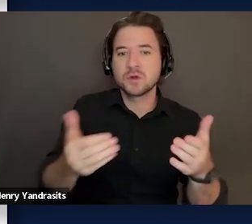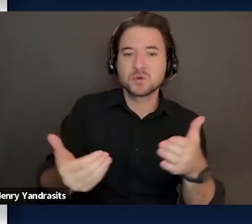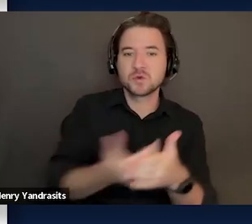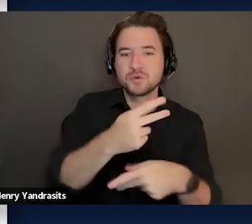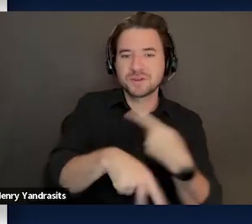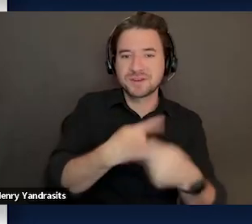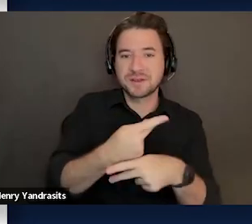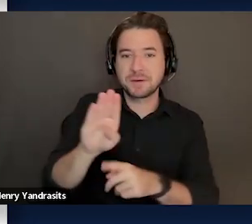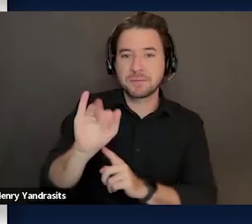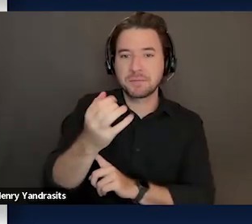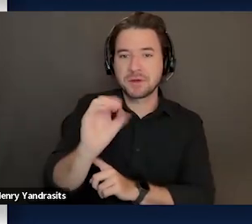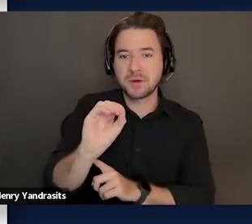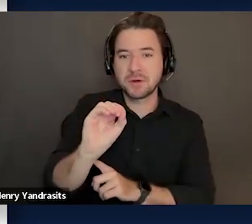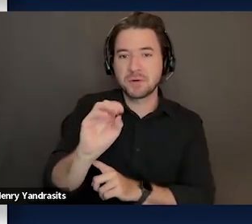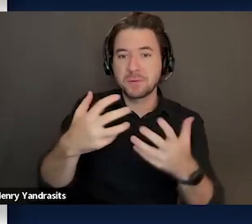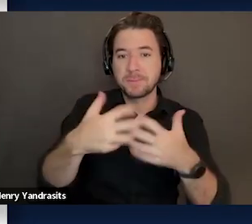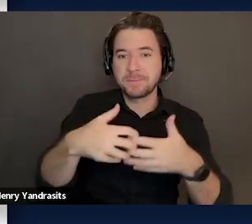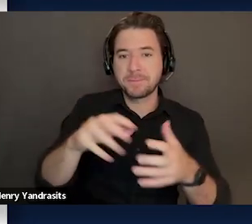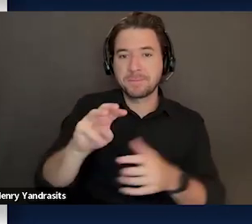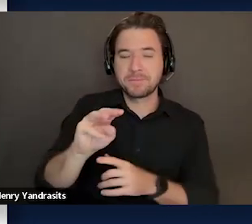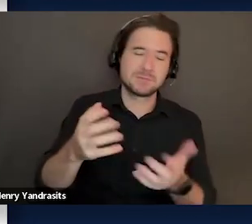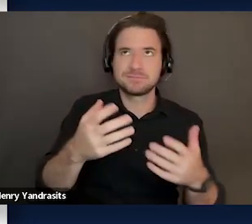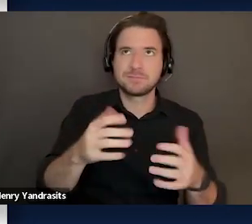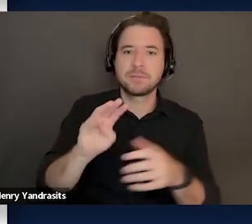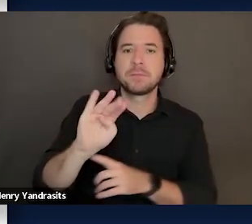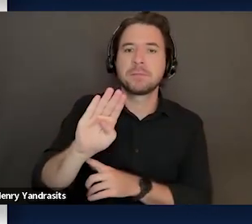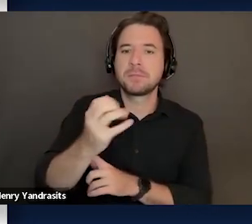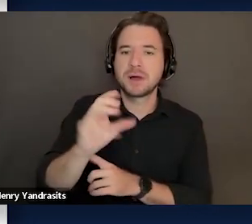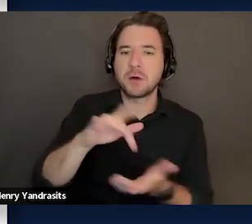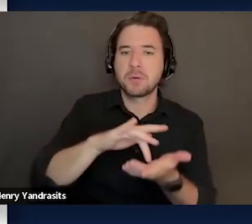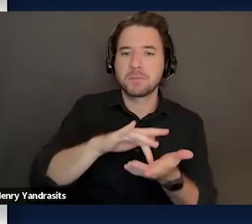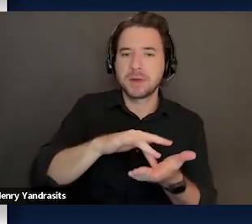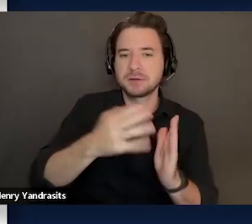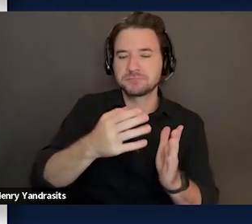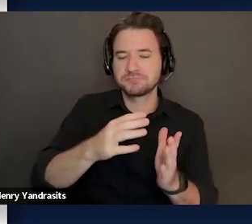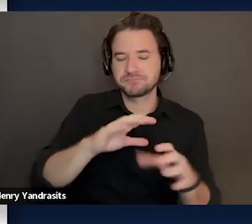of disability. But today, I'm just gonna present one, um, snapshot from that work.